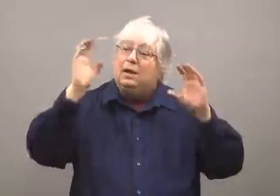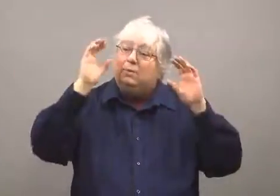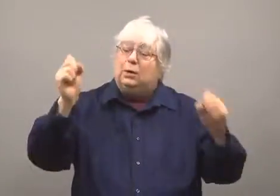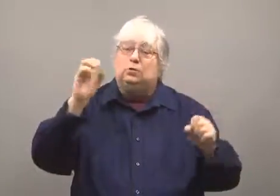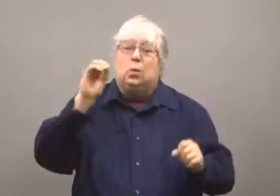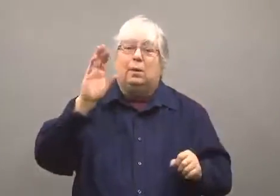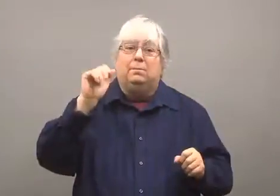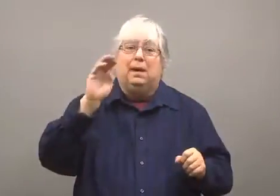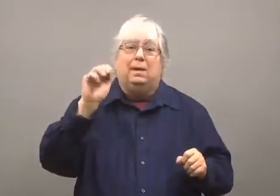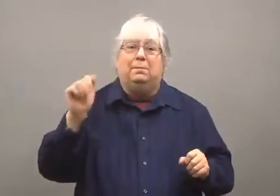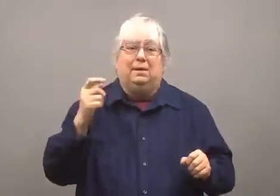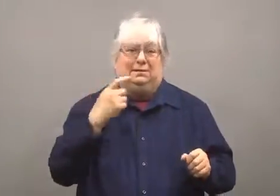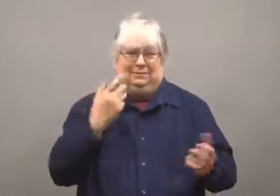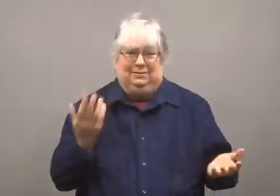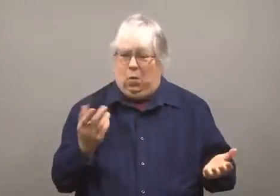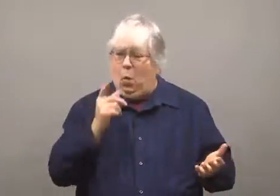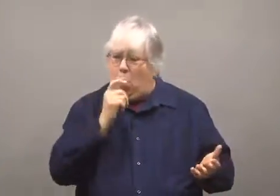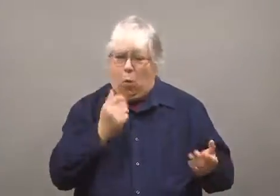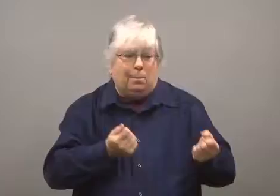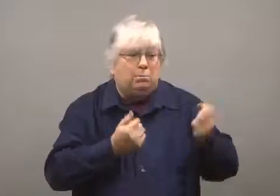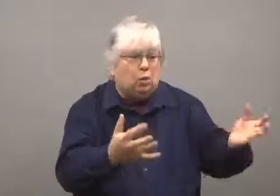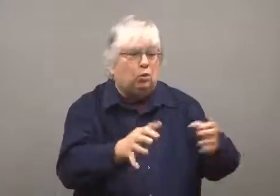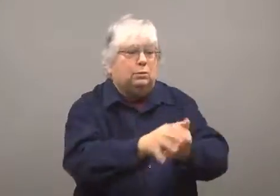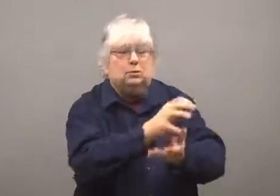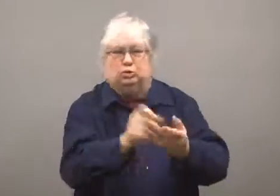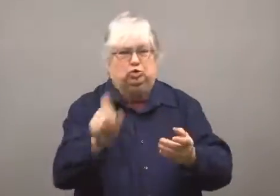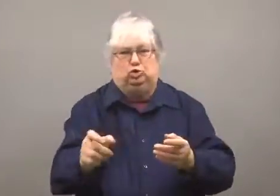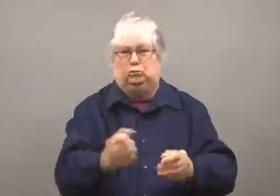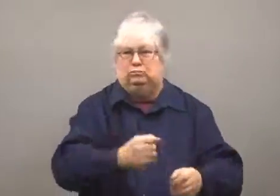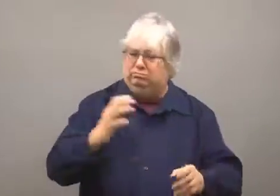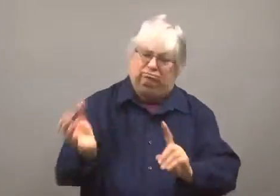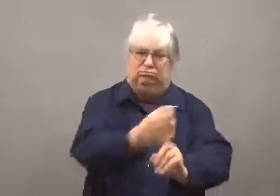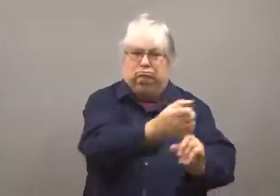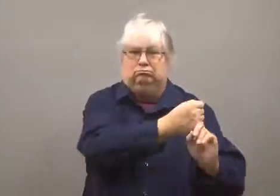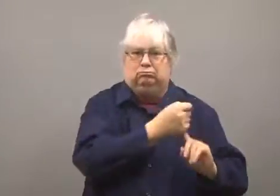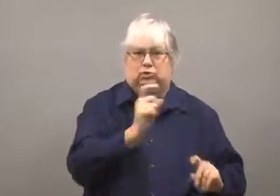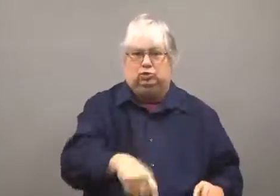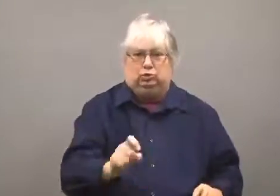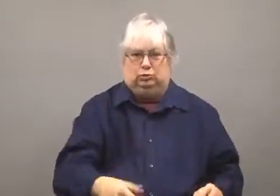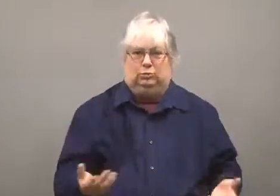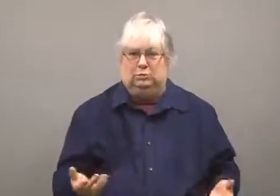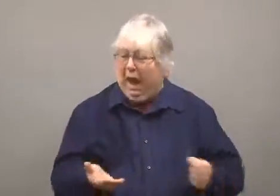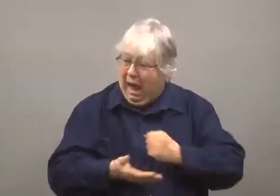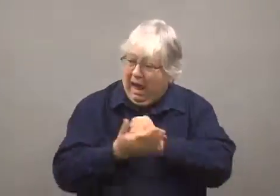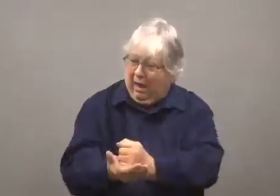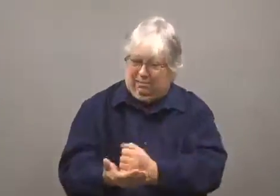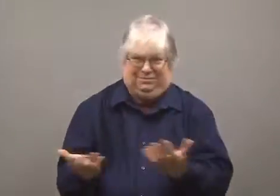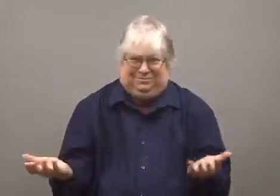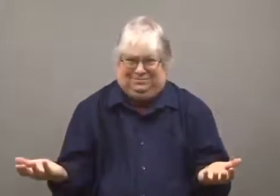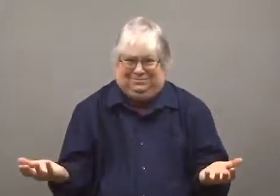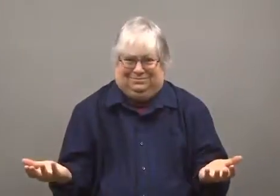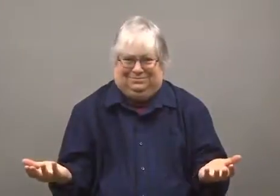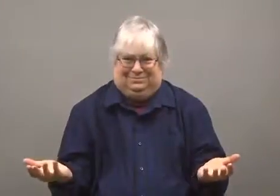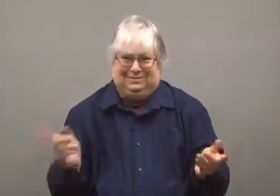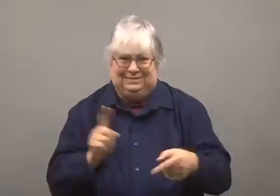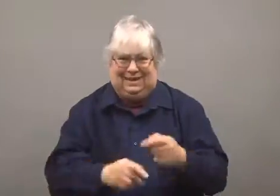President Obama said those who did the damage should be arrested.